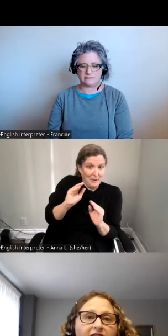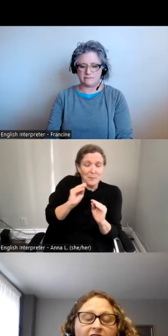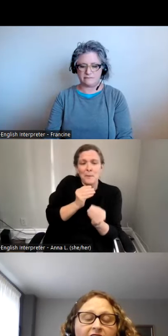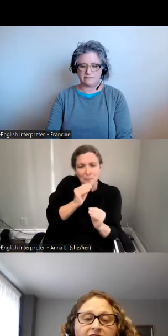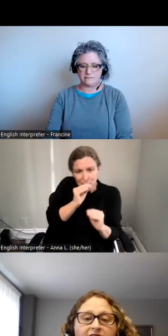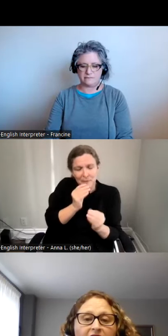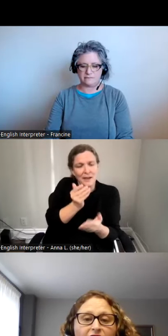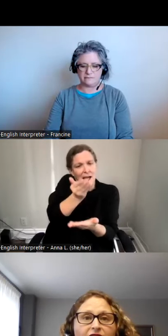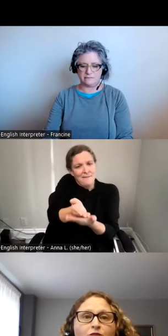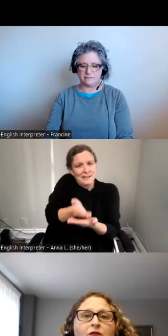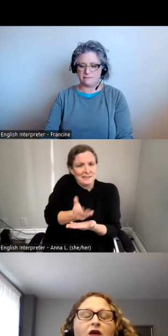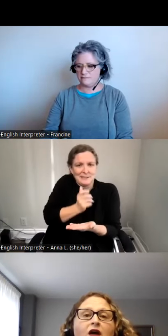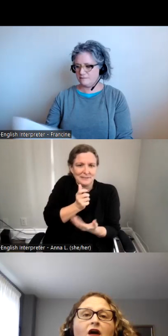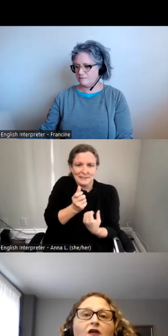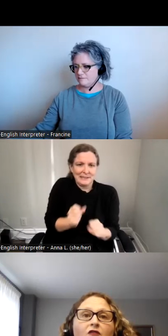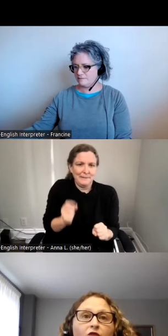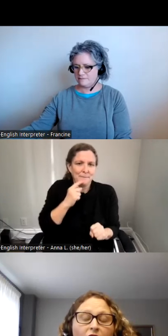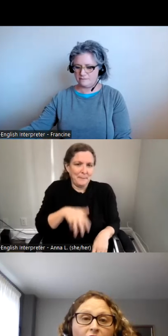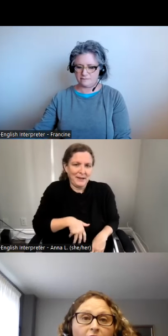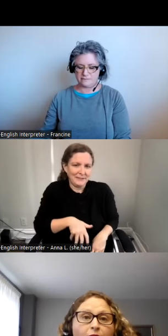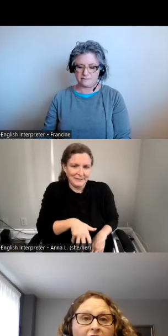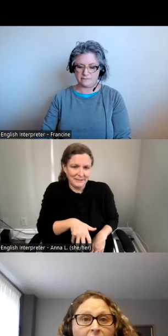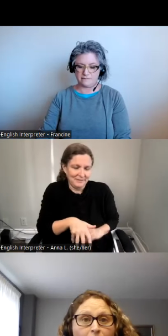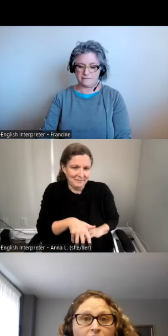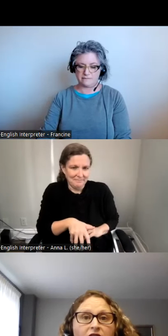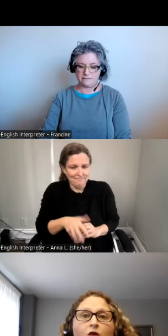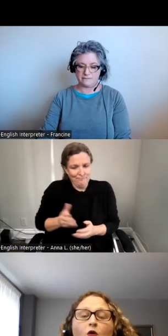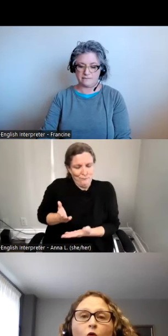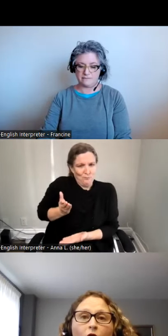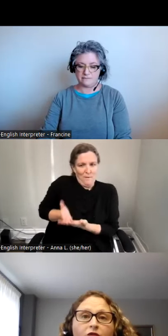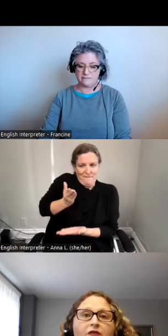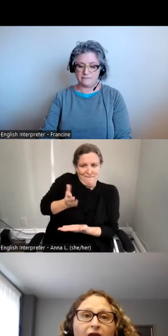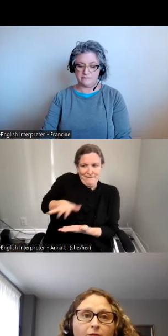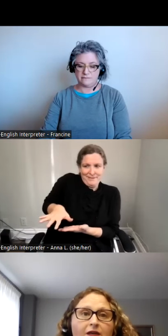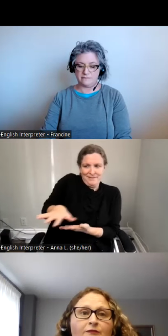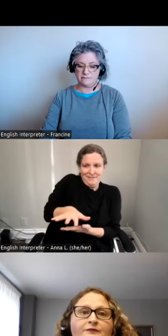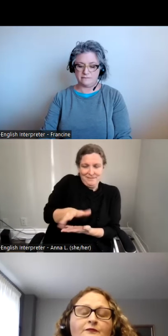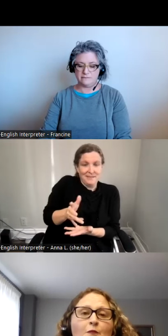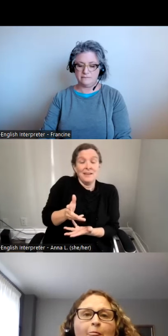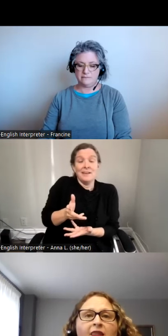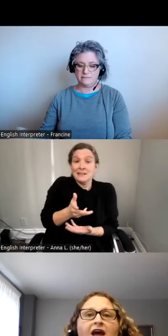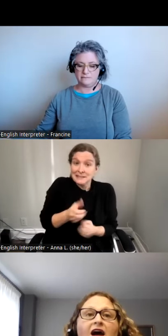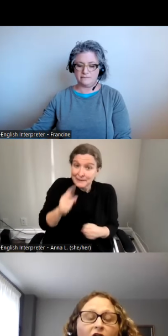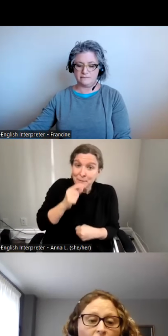safely received the Covid vaccine, and there is no evidence